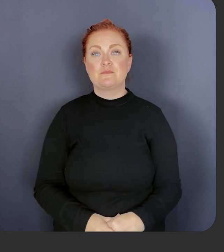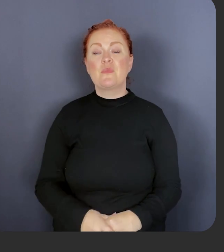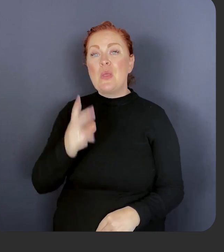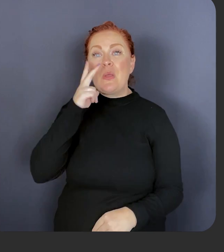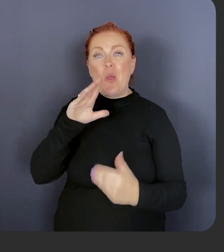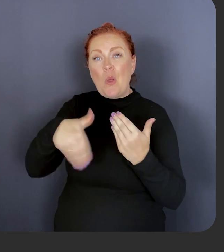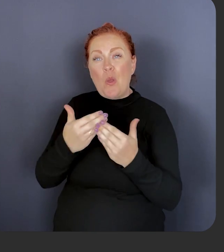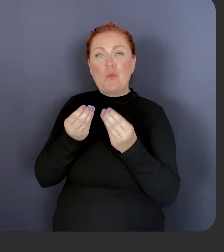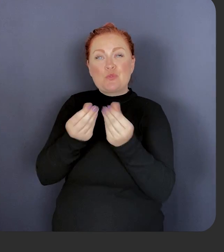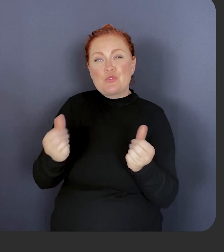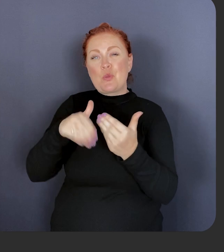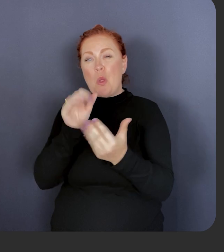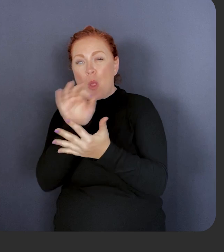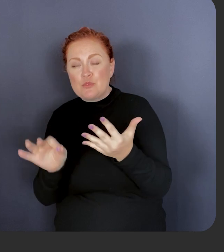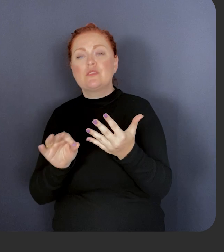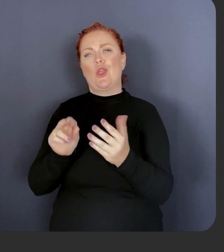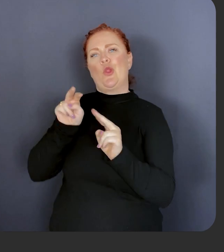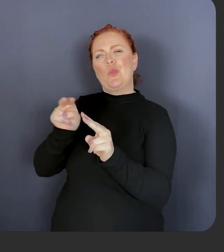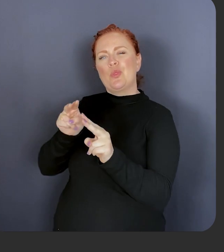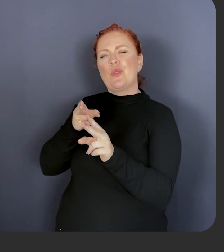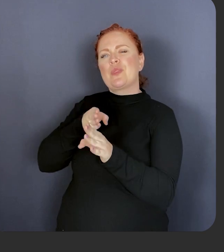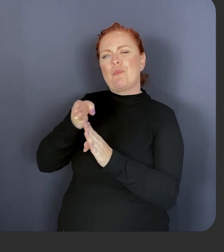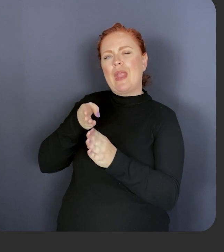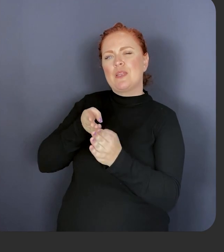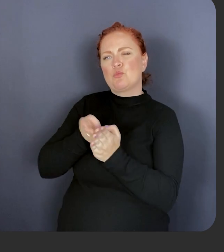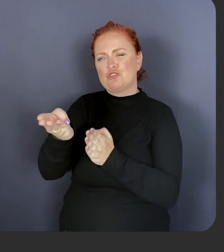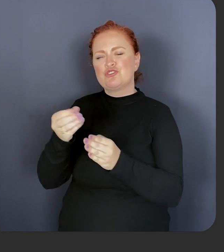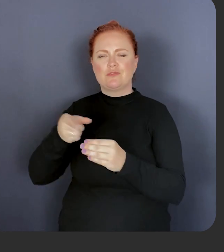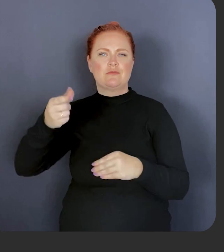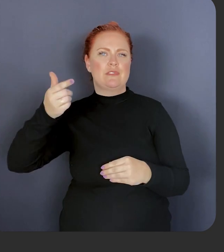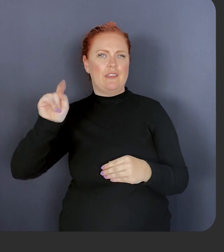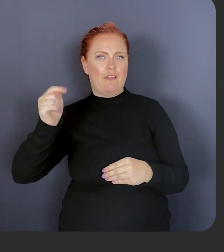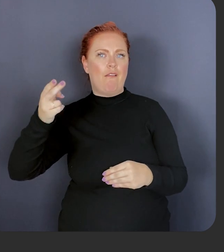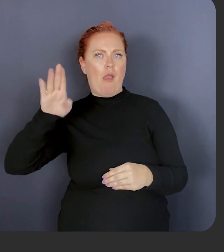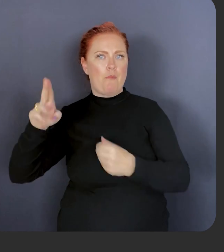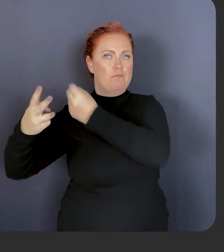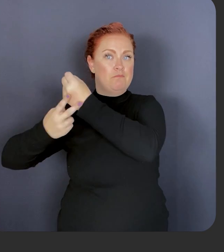To see all of the solutions, check out the main branch in the GitHub repository.